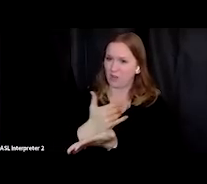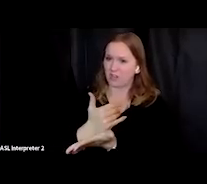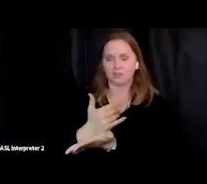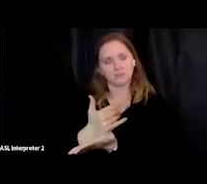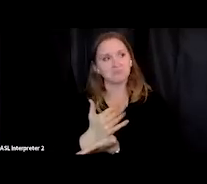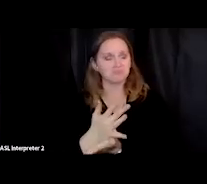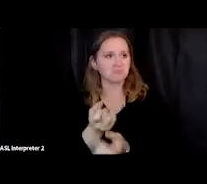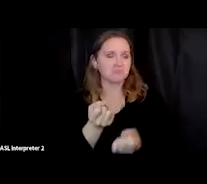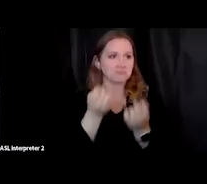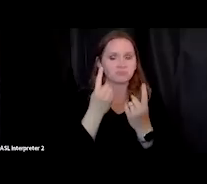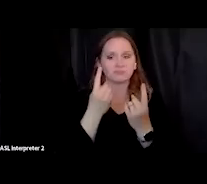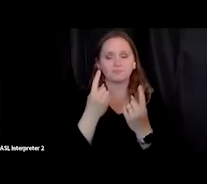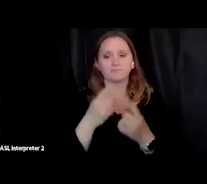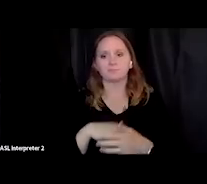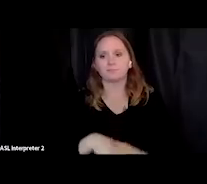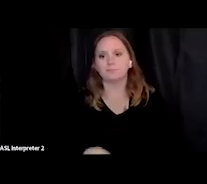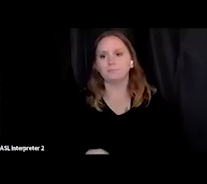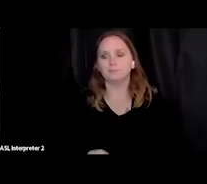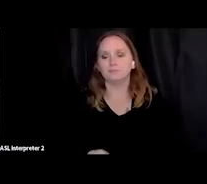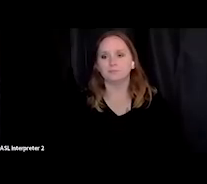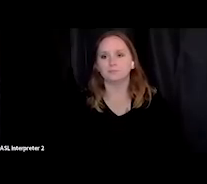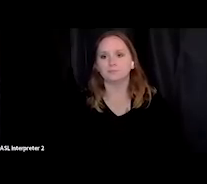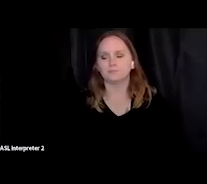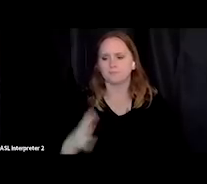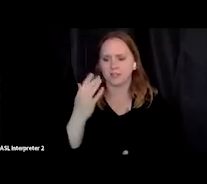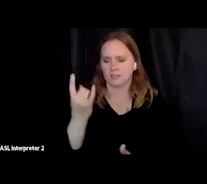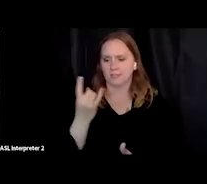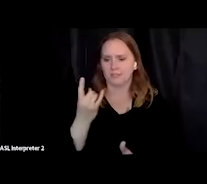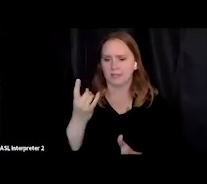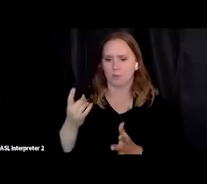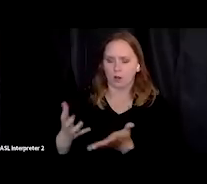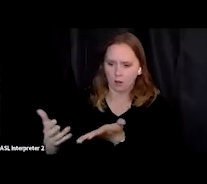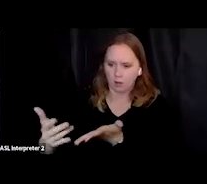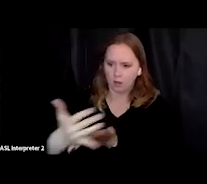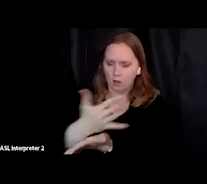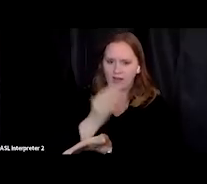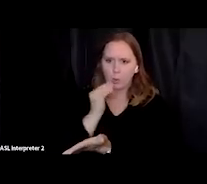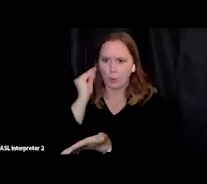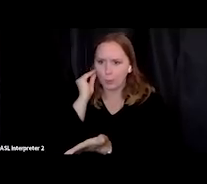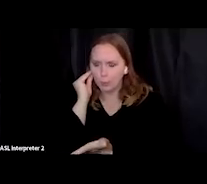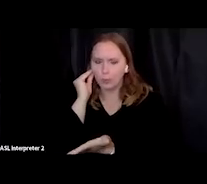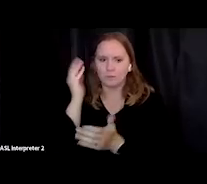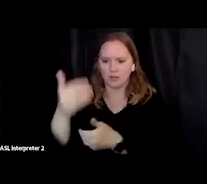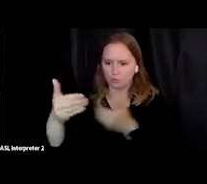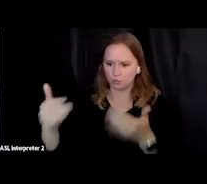If someone is, you know, hoarding in a home that has rooms full of clutter that's impacting their daily life,